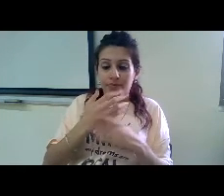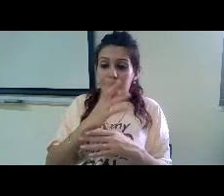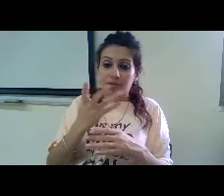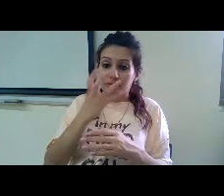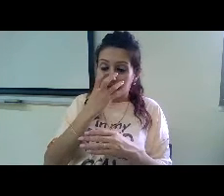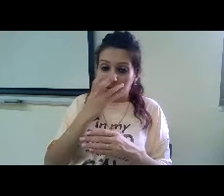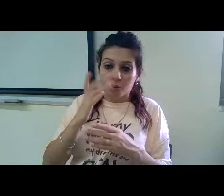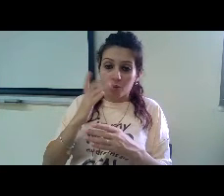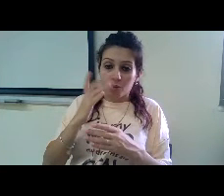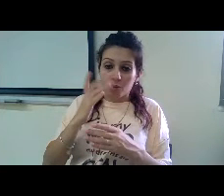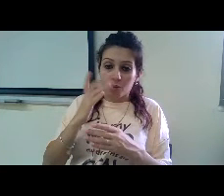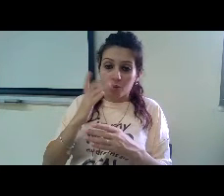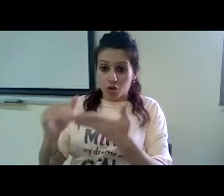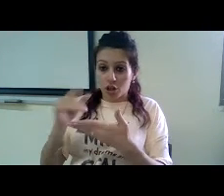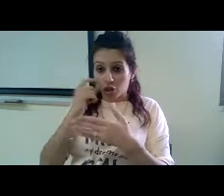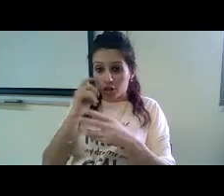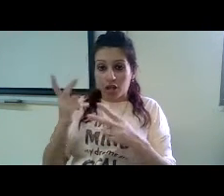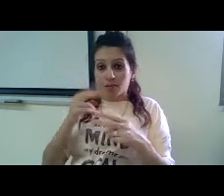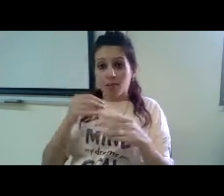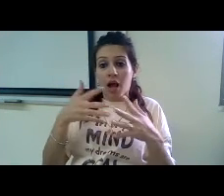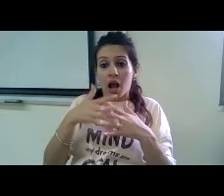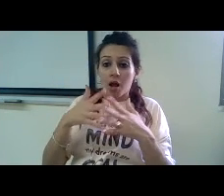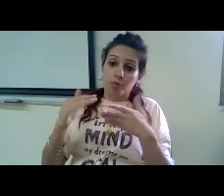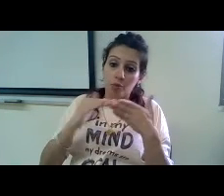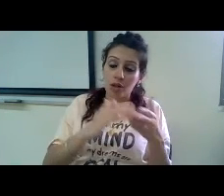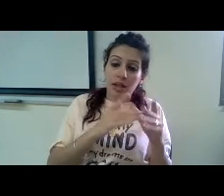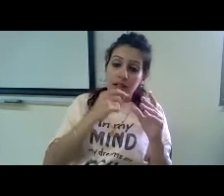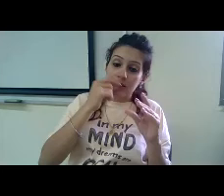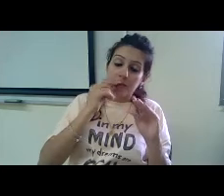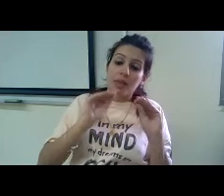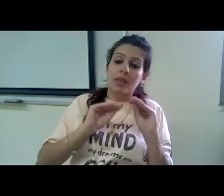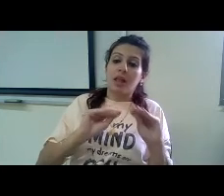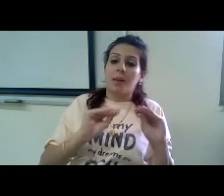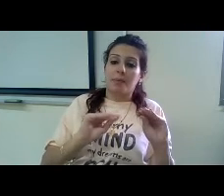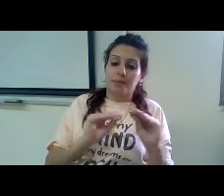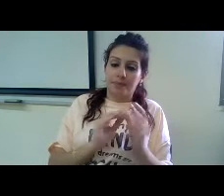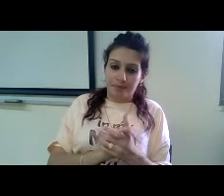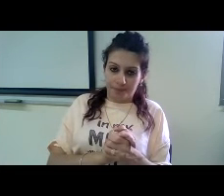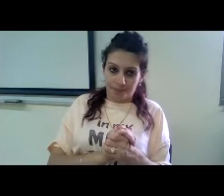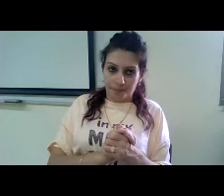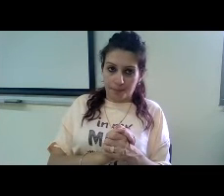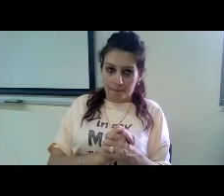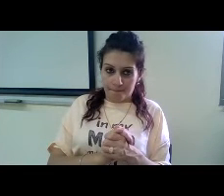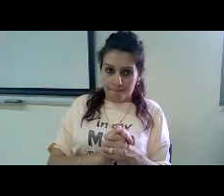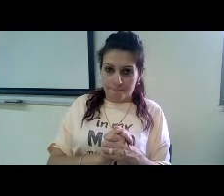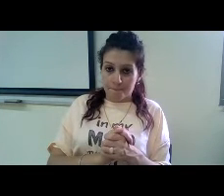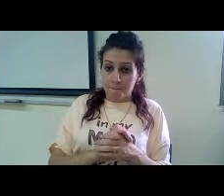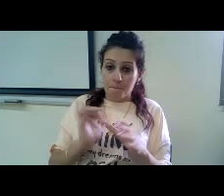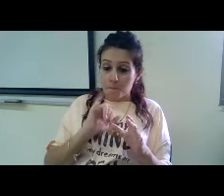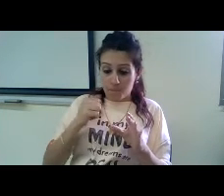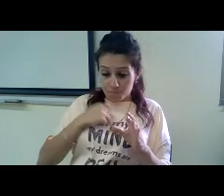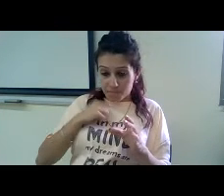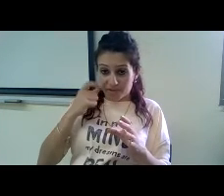And this is something that unfortunately it's a task for the teachers and sometimes